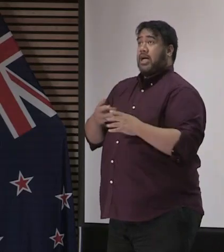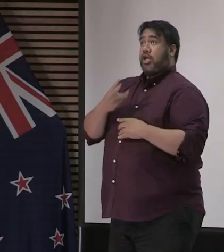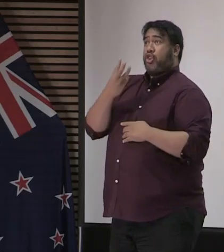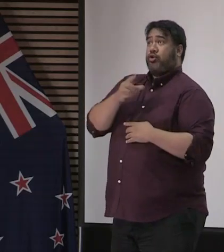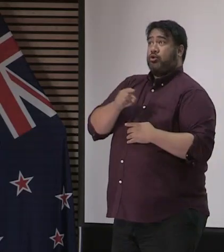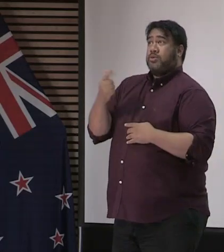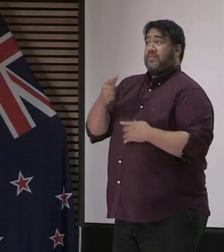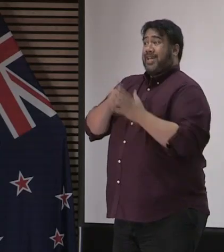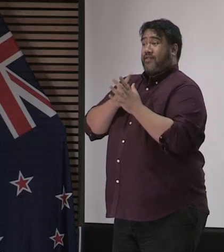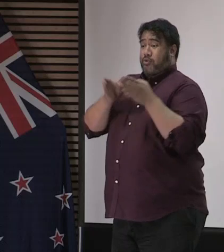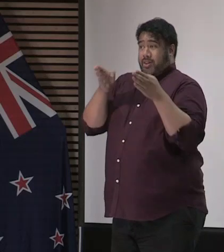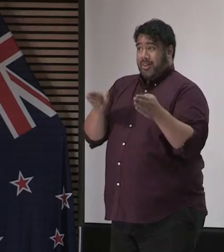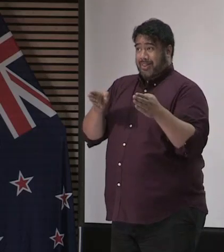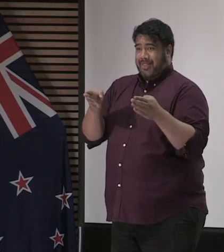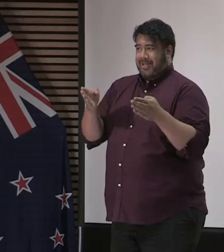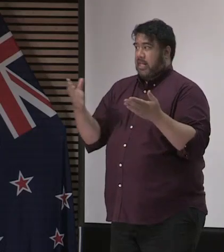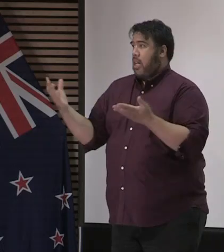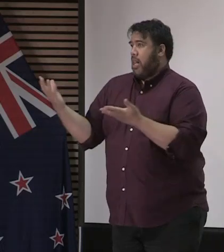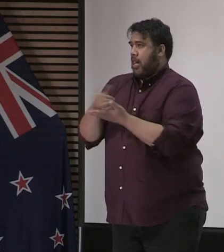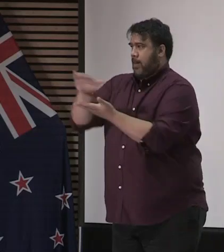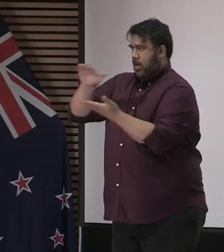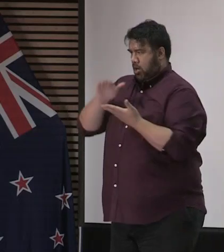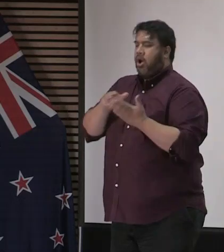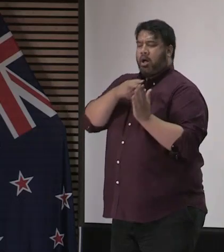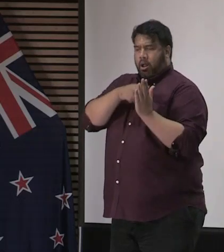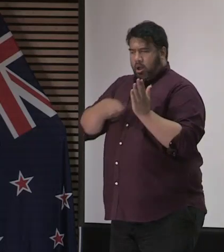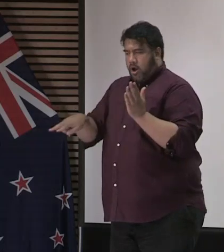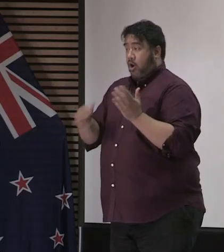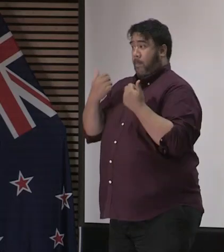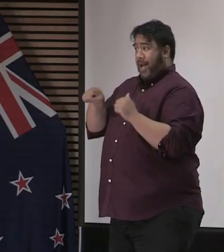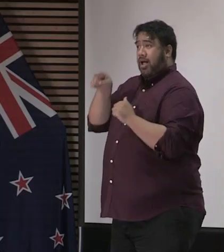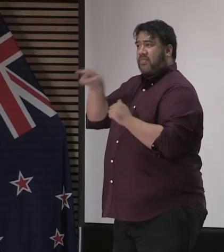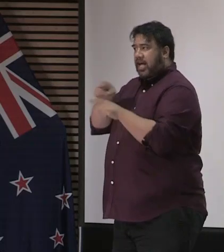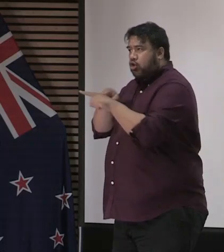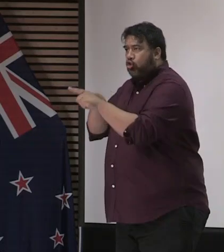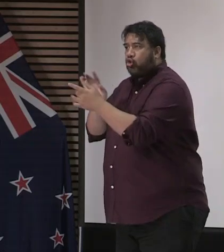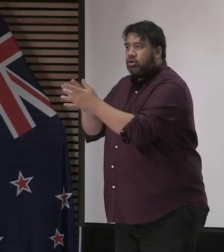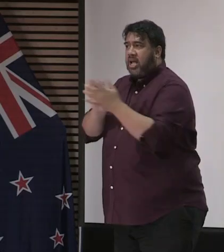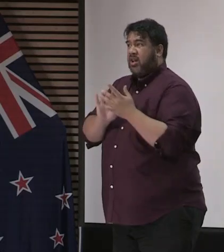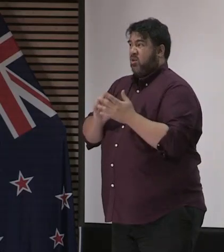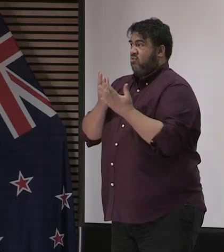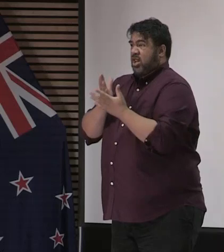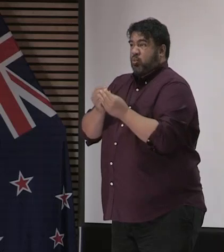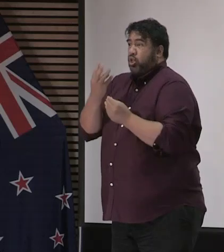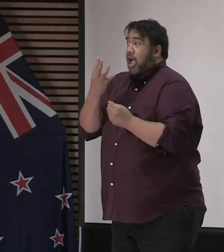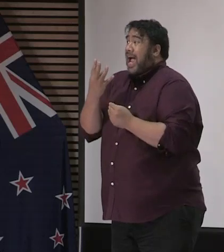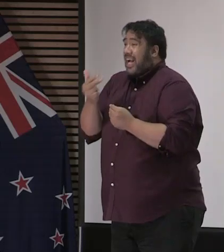I think is a good picture of that with data from the public health unitses for the period